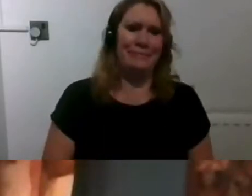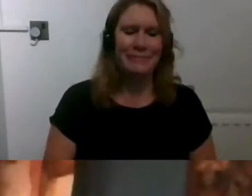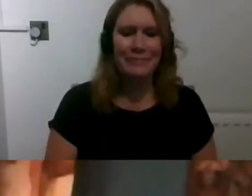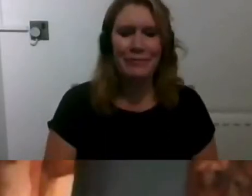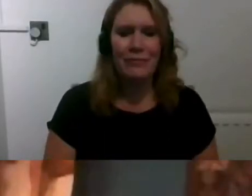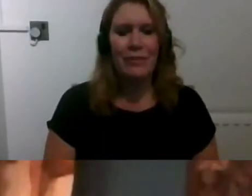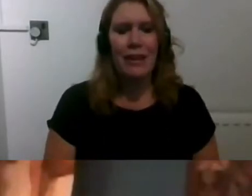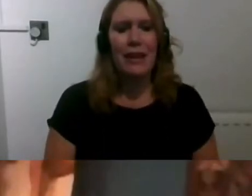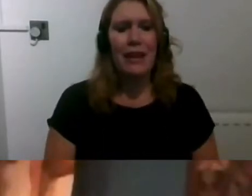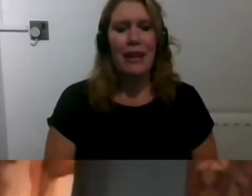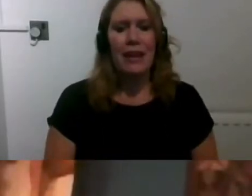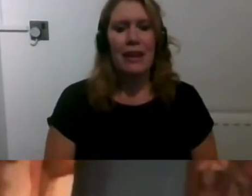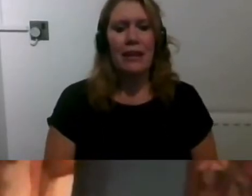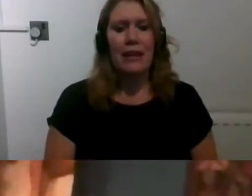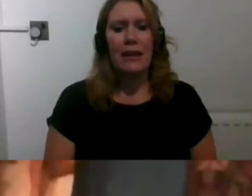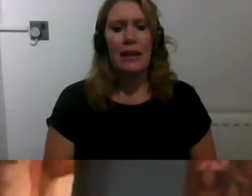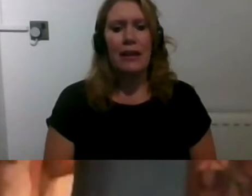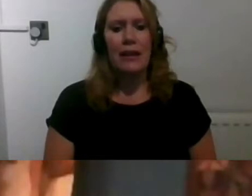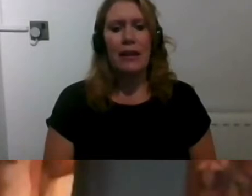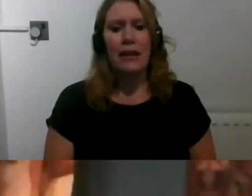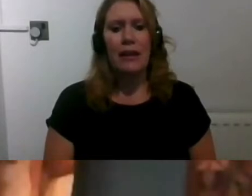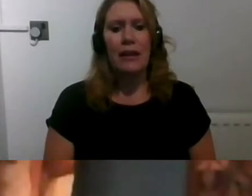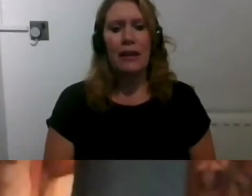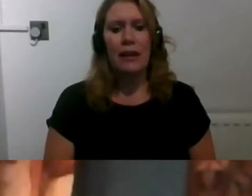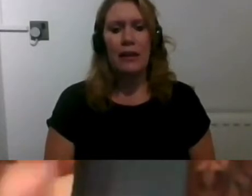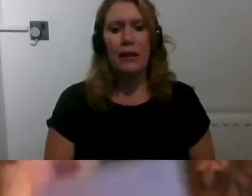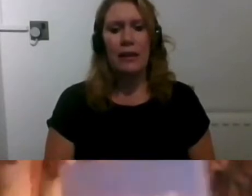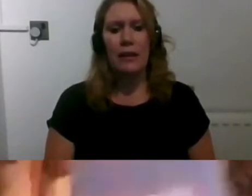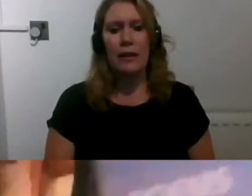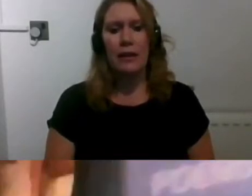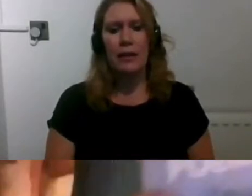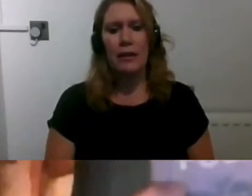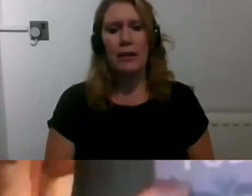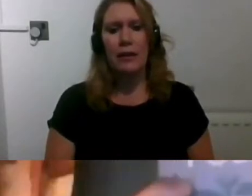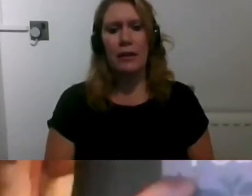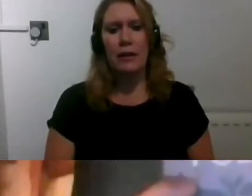Yeah, I did, I've got a few poems in